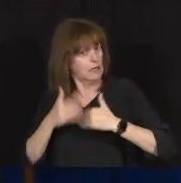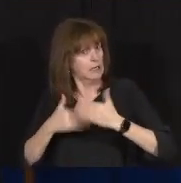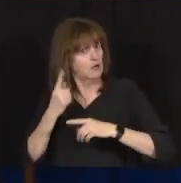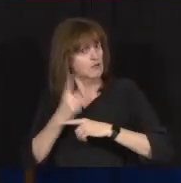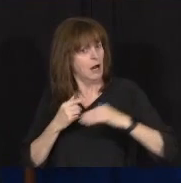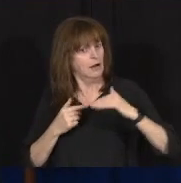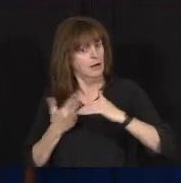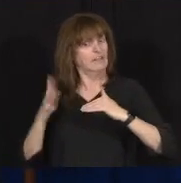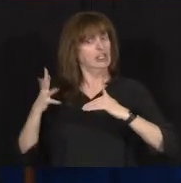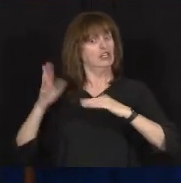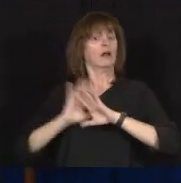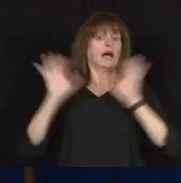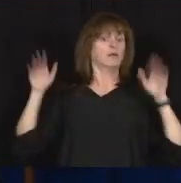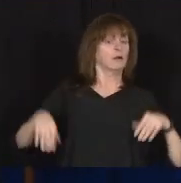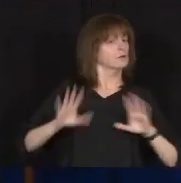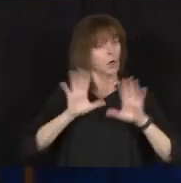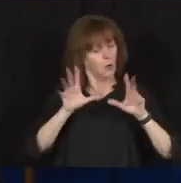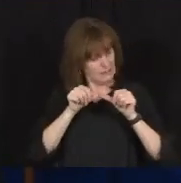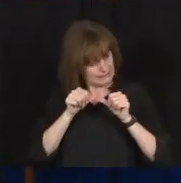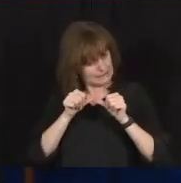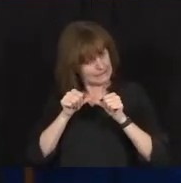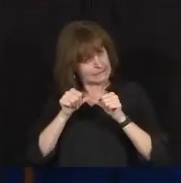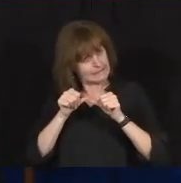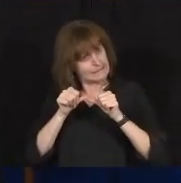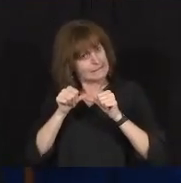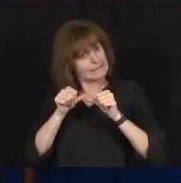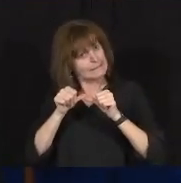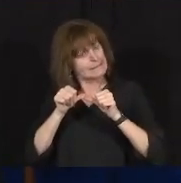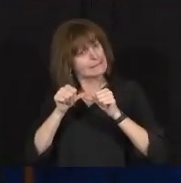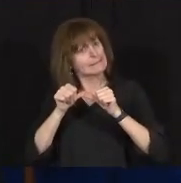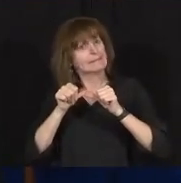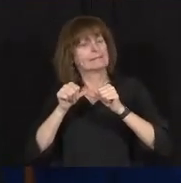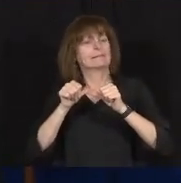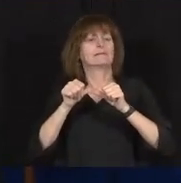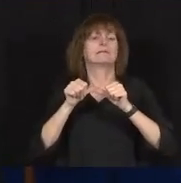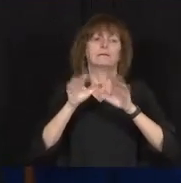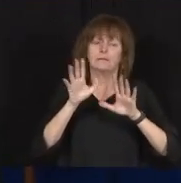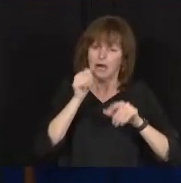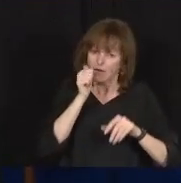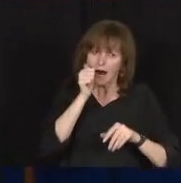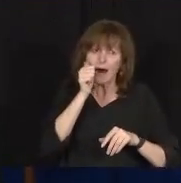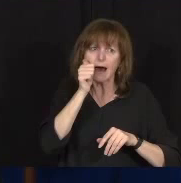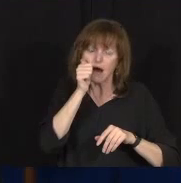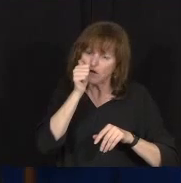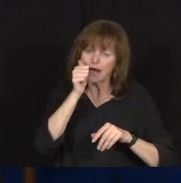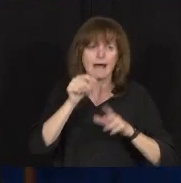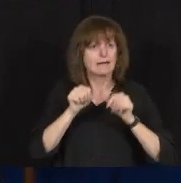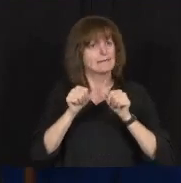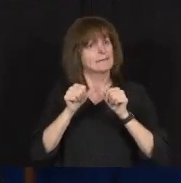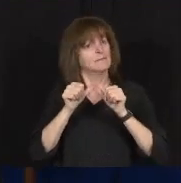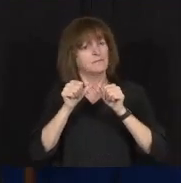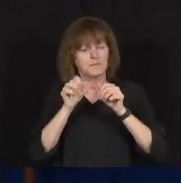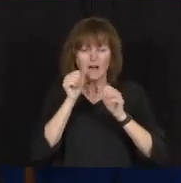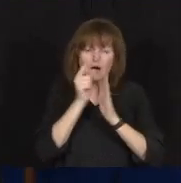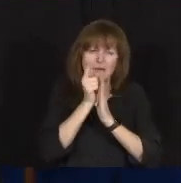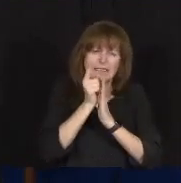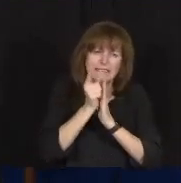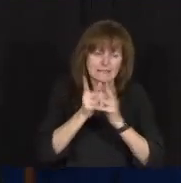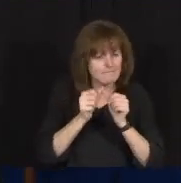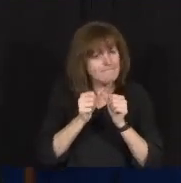We have to keep going hard right until the end. Every single day, every single minute. SPEAKER: N ext question?